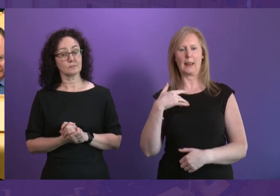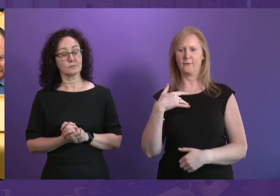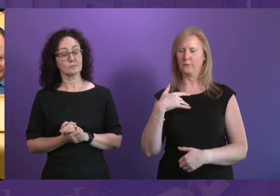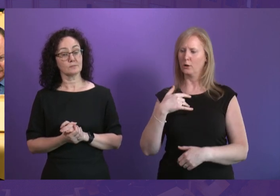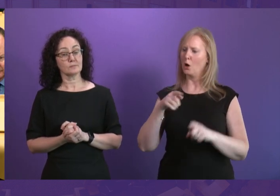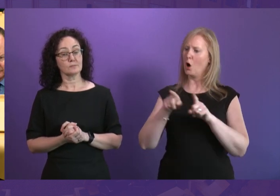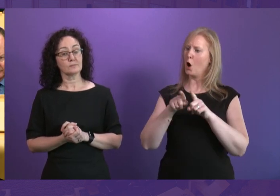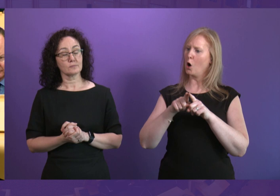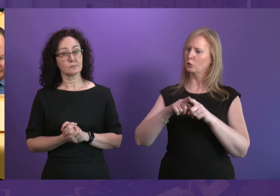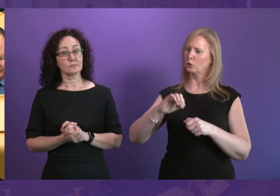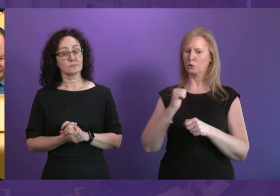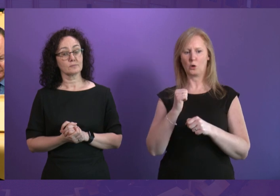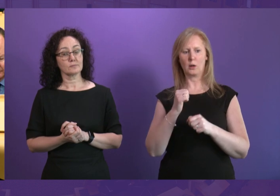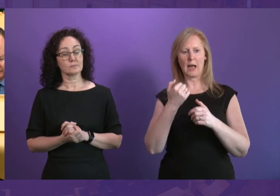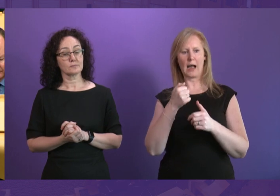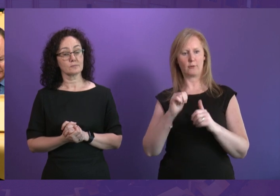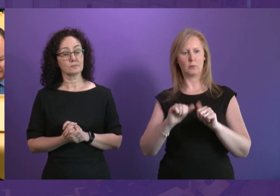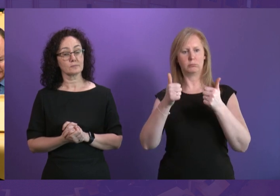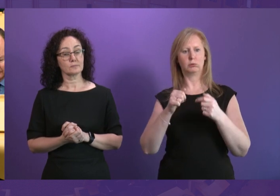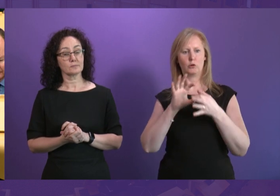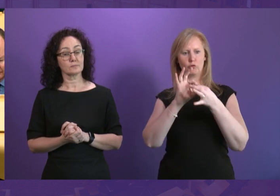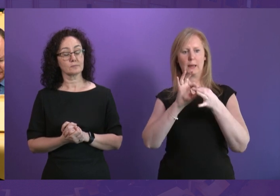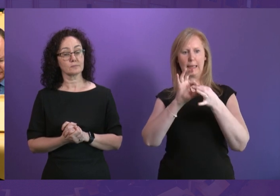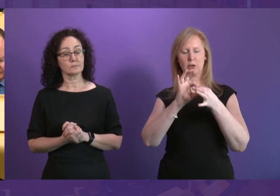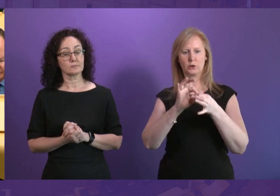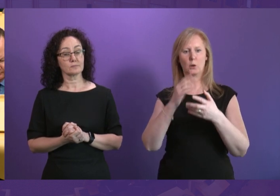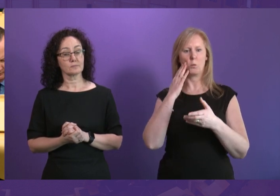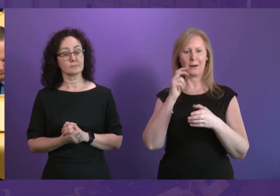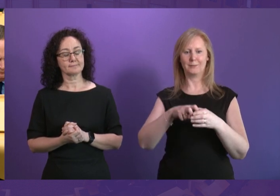as we are taken out of the European Union against our will, instead of taking the isolationist